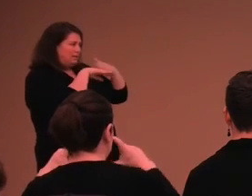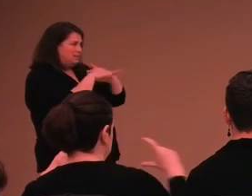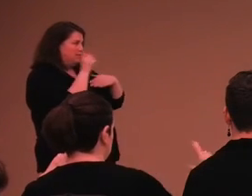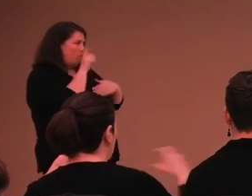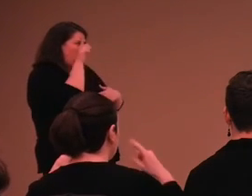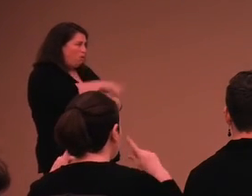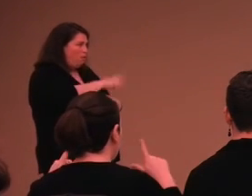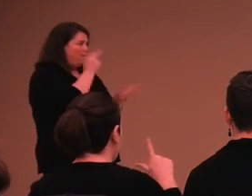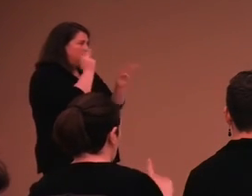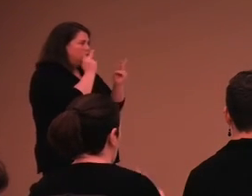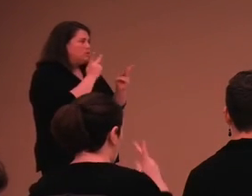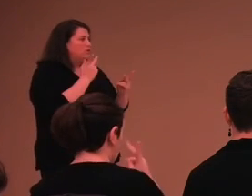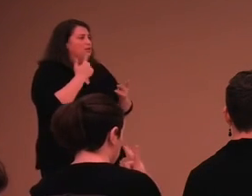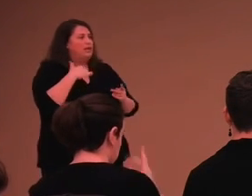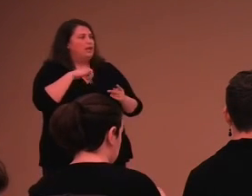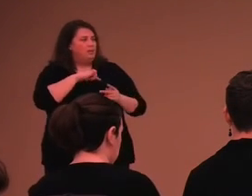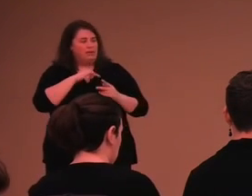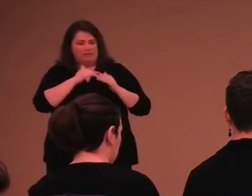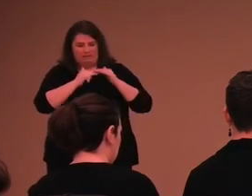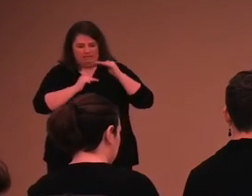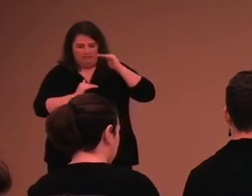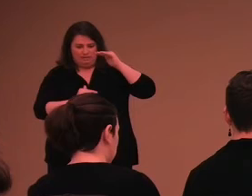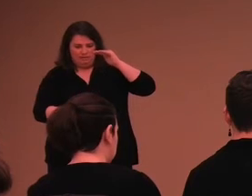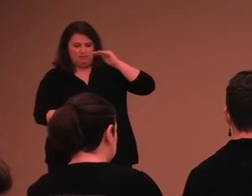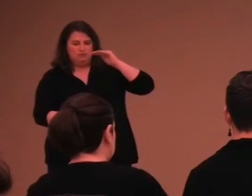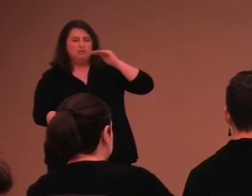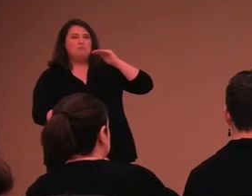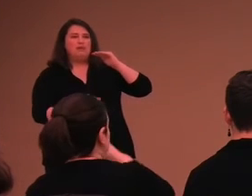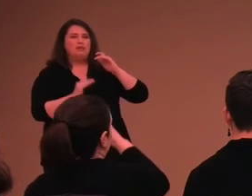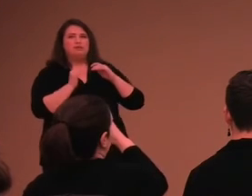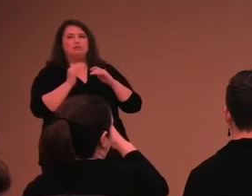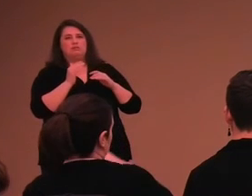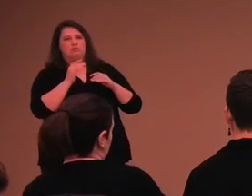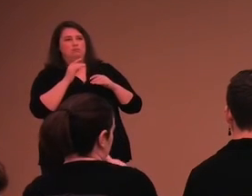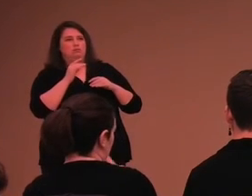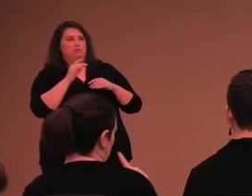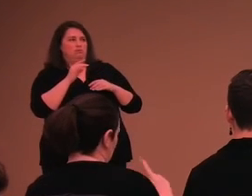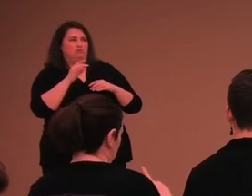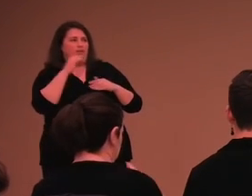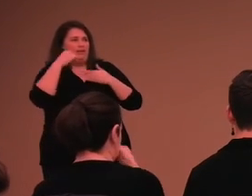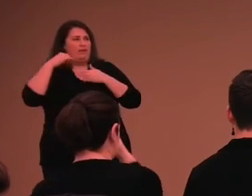And you know we found ourselves getting very very very big with the letters and a group consensus was well